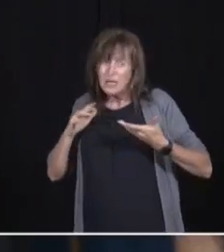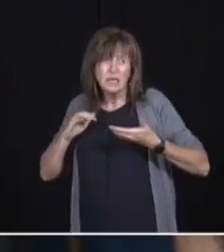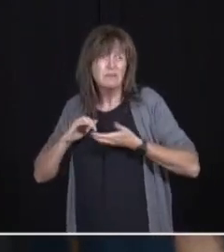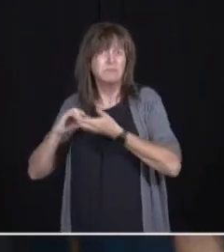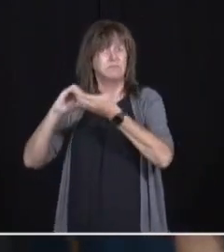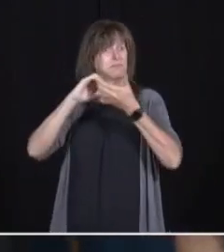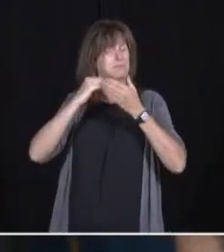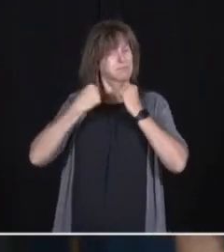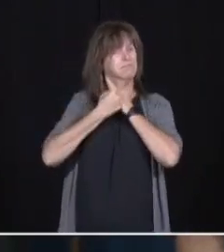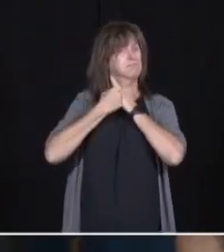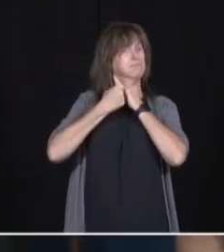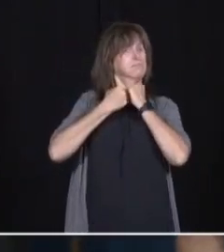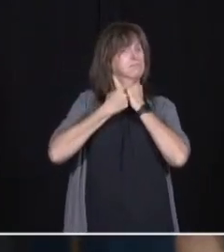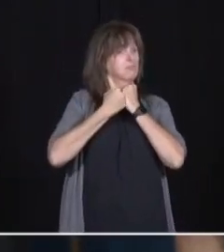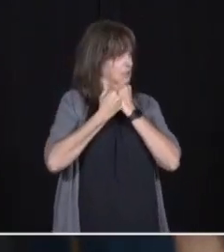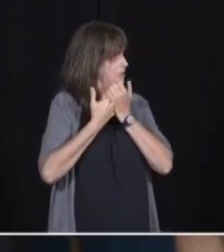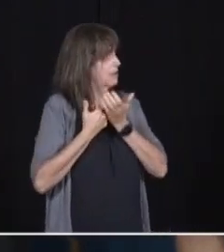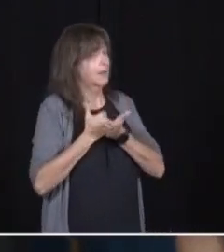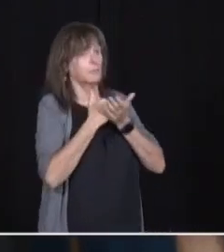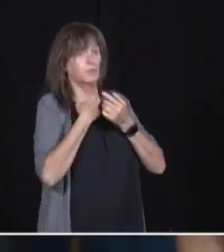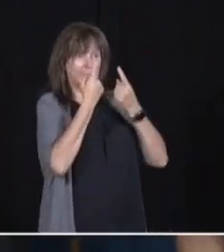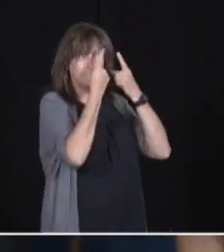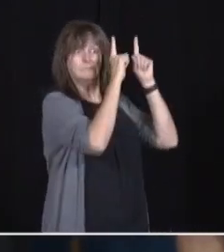deal done.